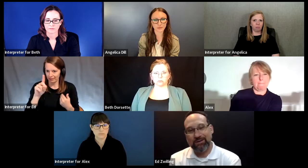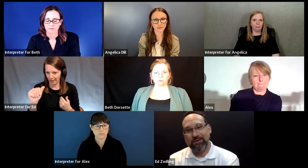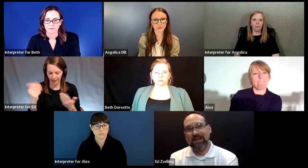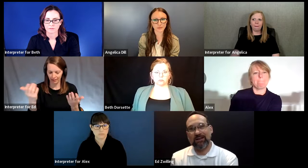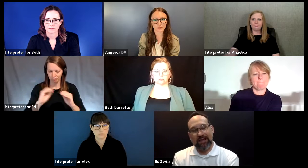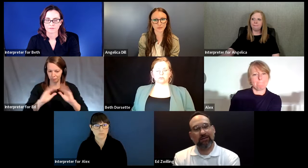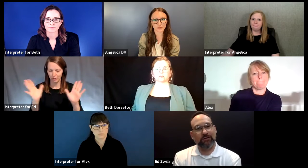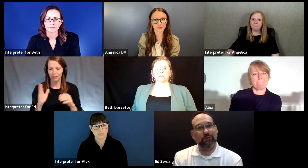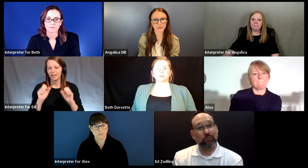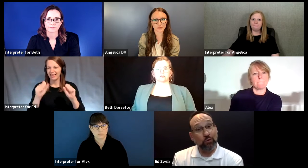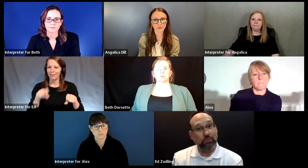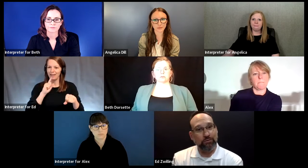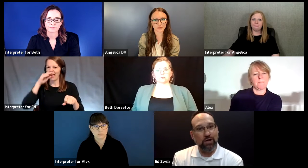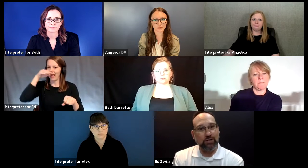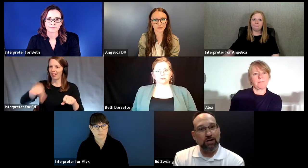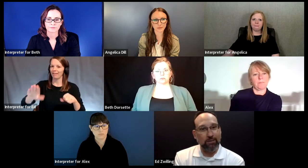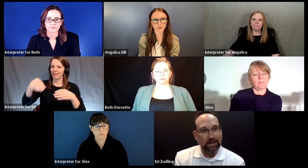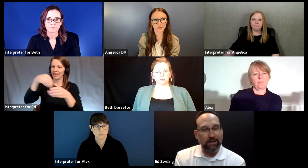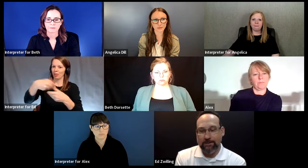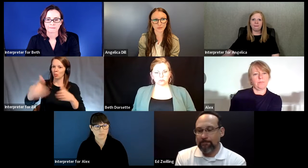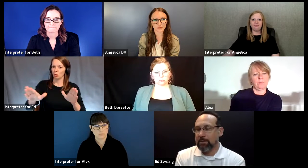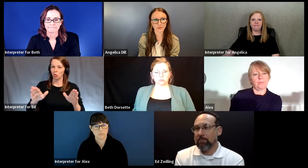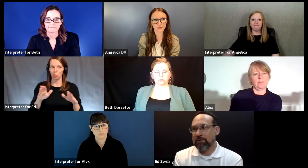So it can be kind of the elephant in the room if you're not talking about it.